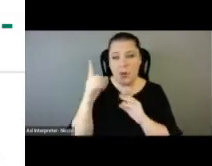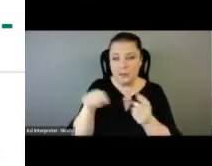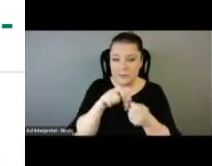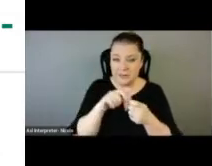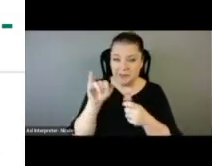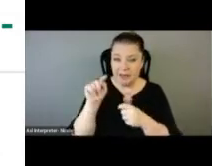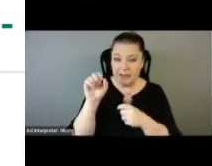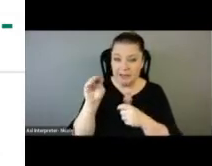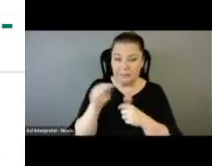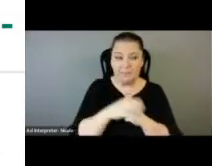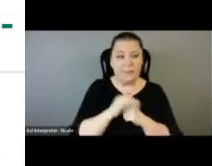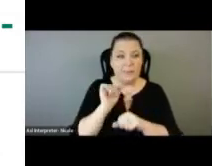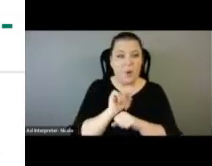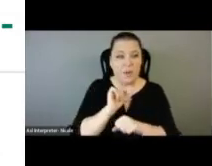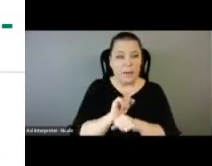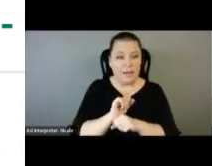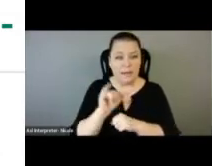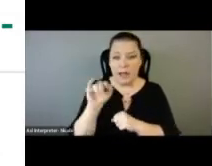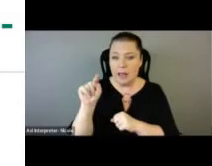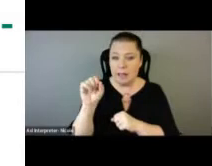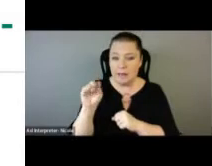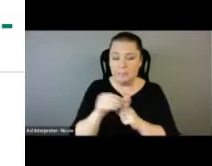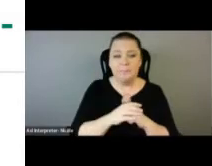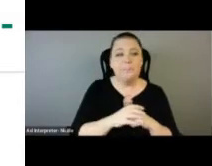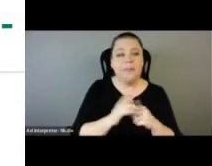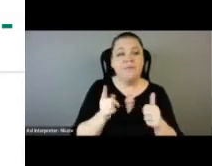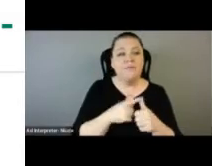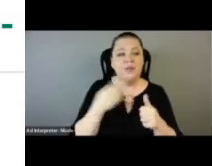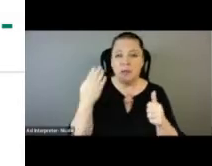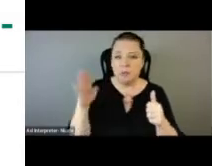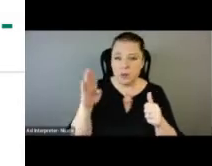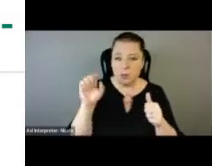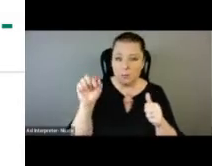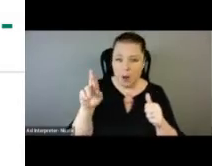this is the employment item. The first blue bar shows the initial